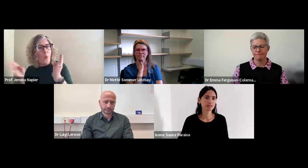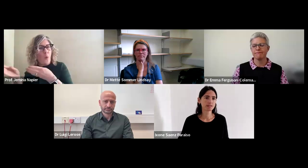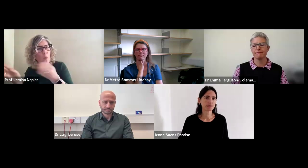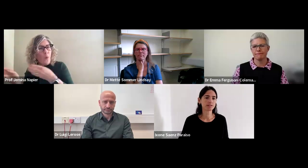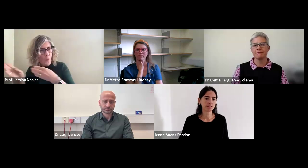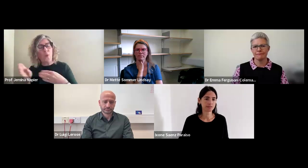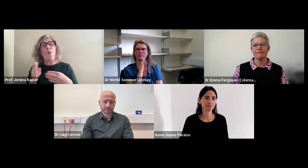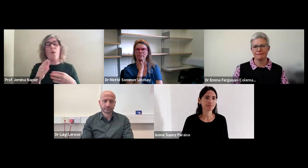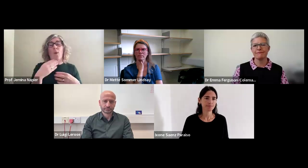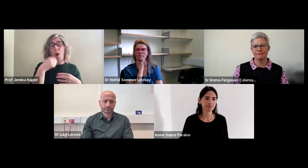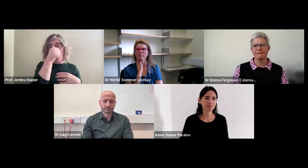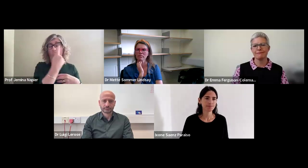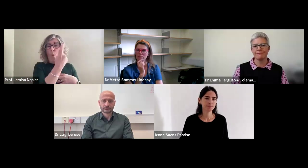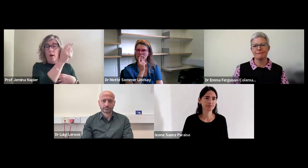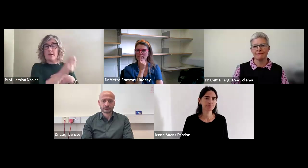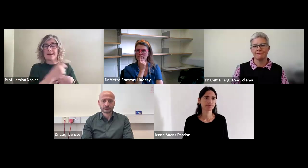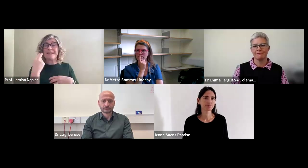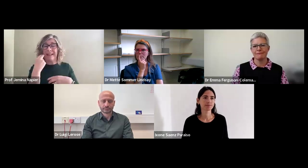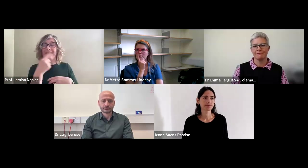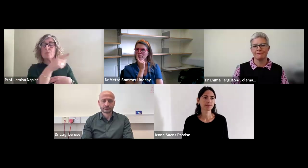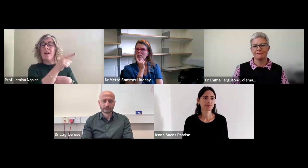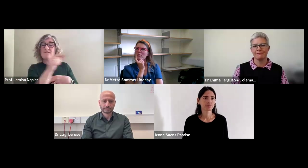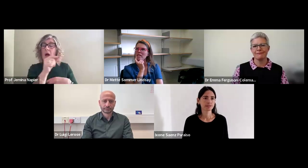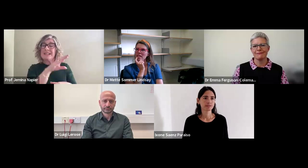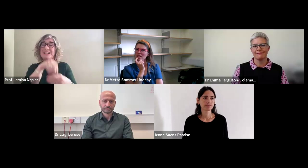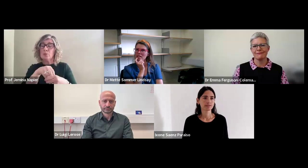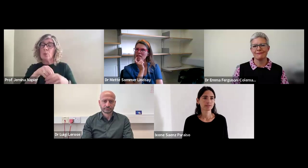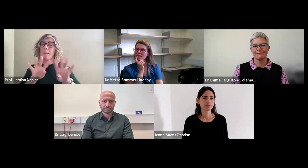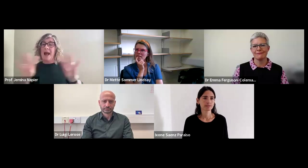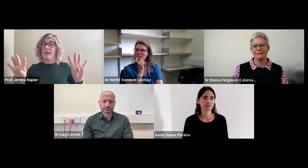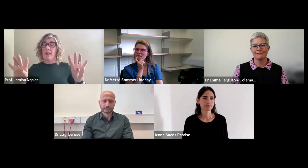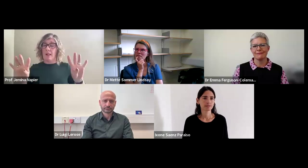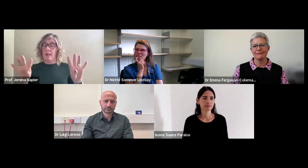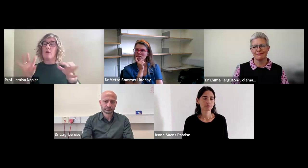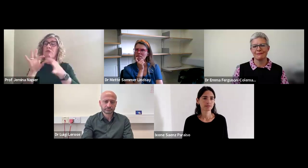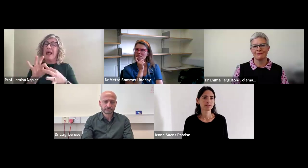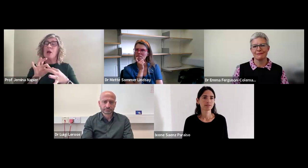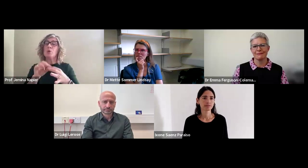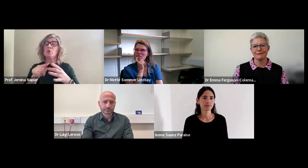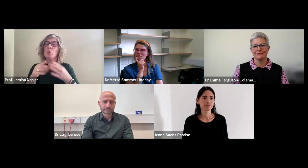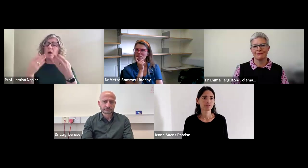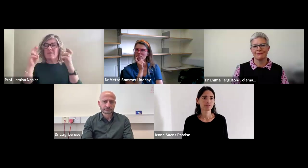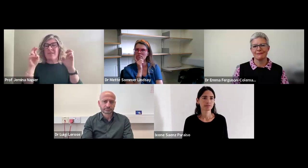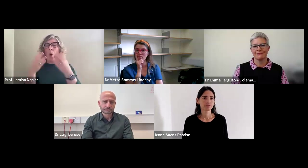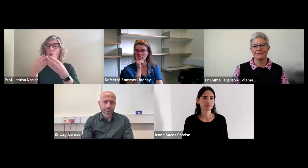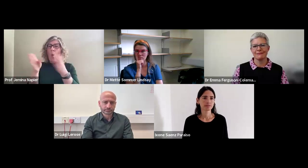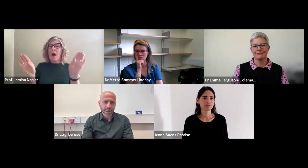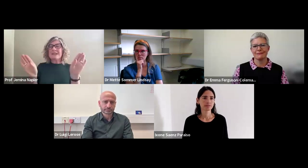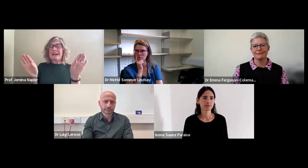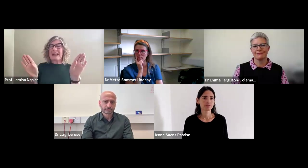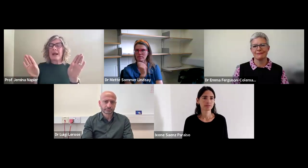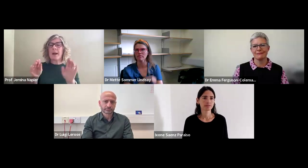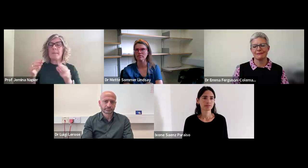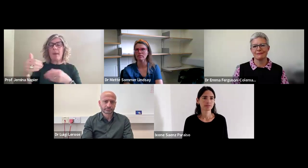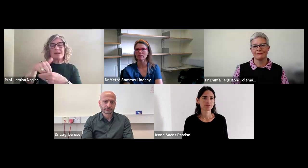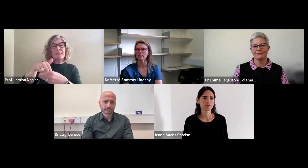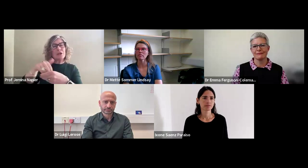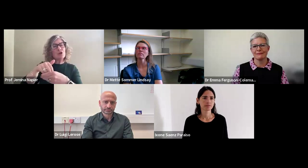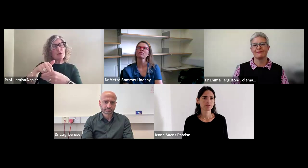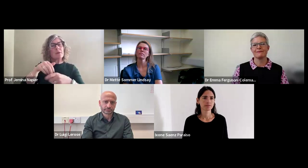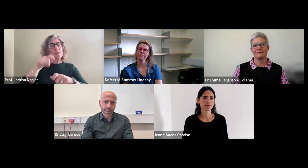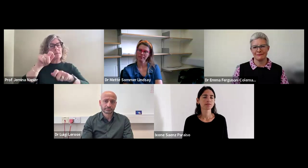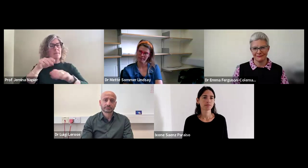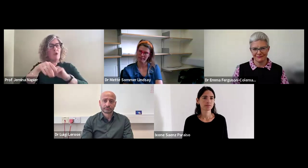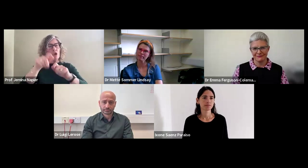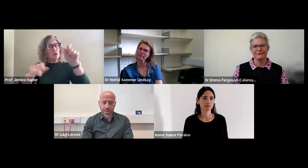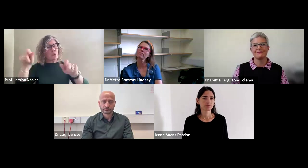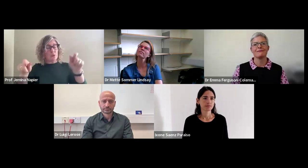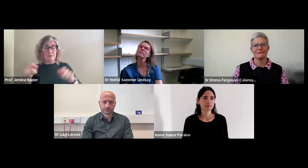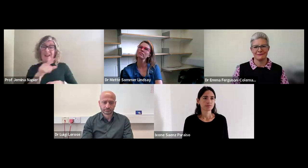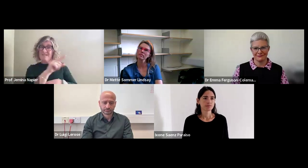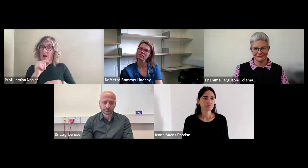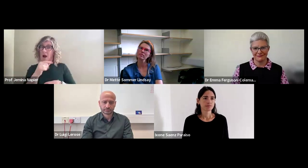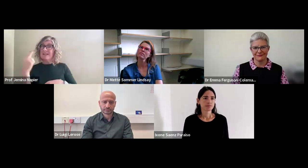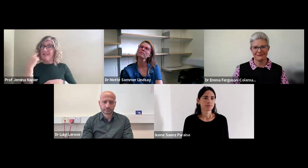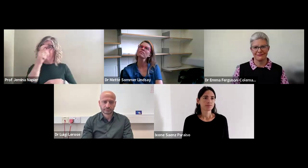Teams being a platform that favored the audio. We had a widening participation panel for students,